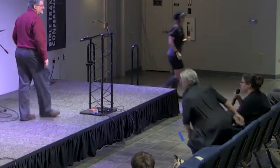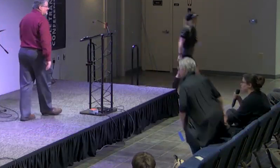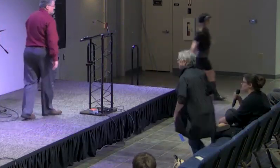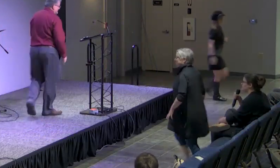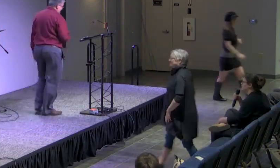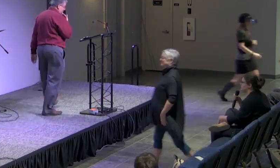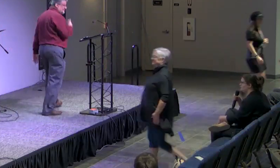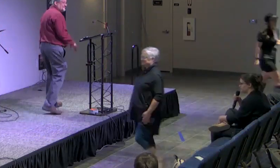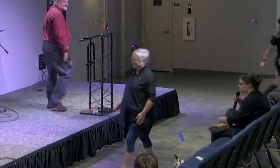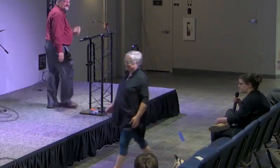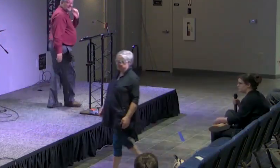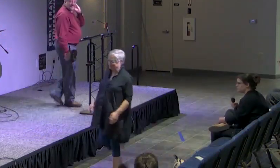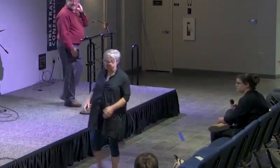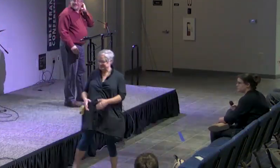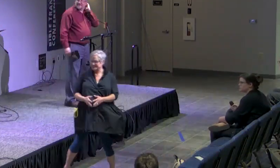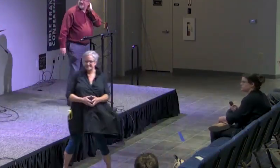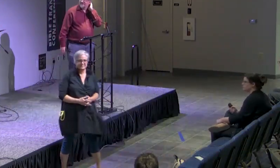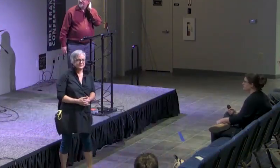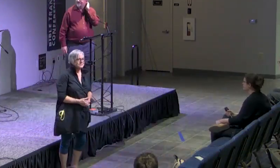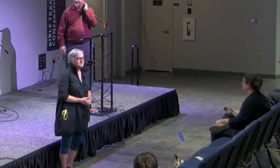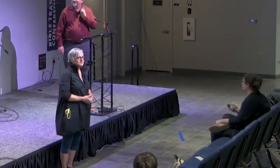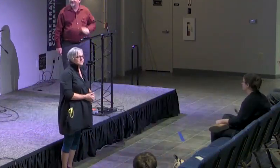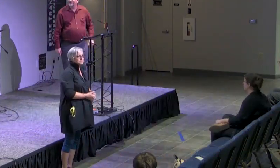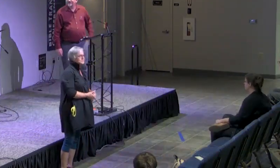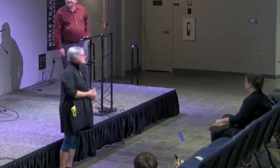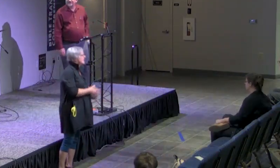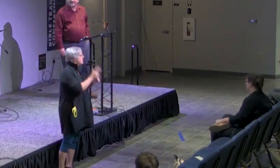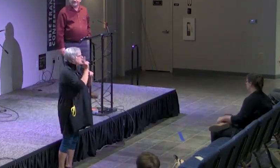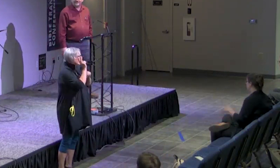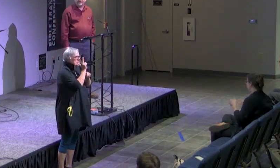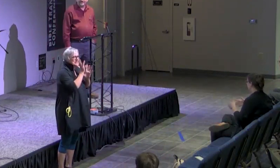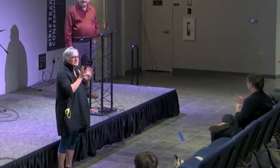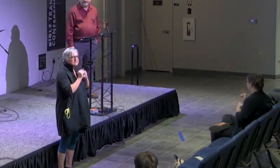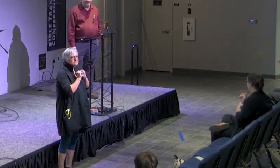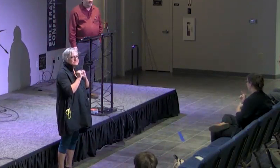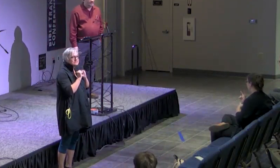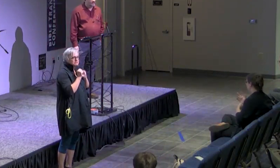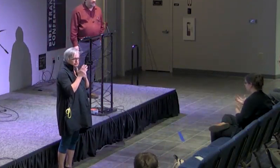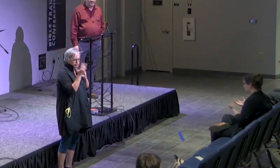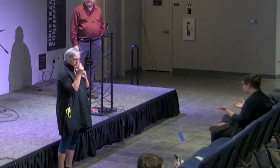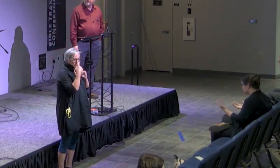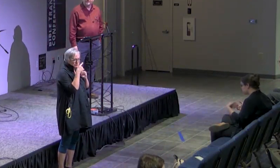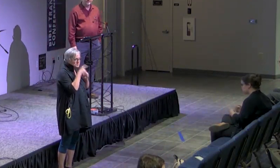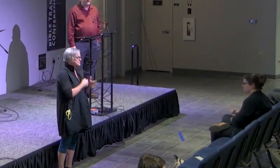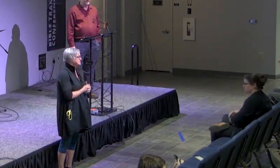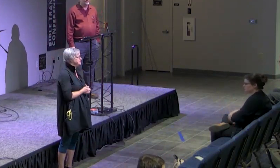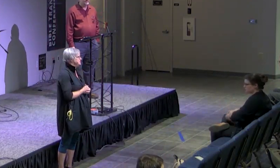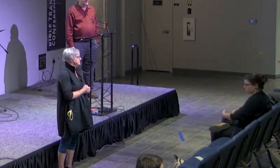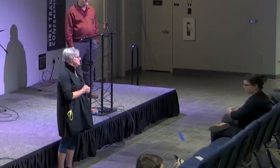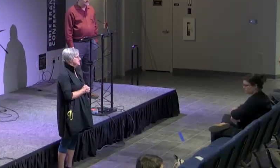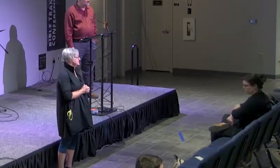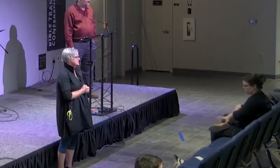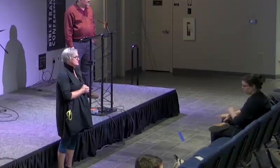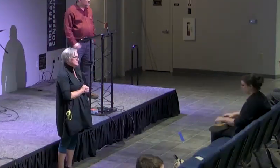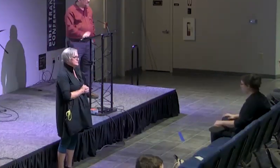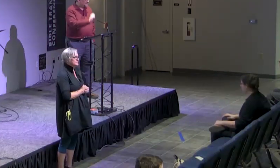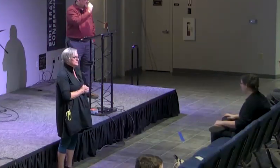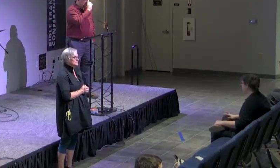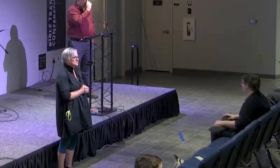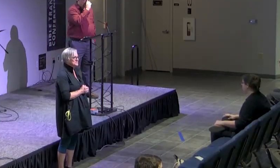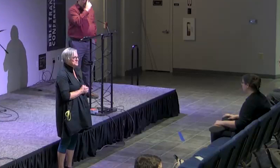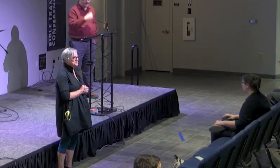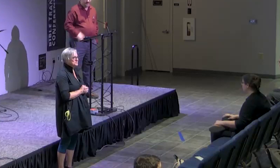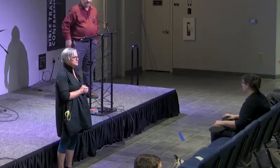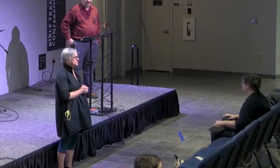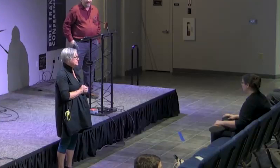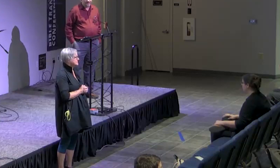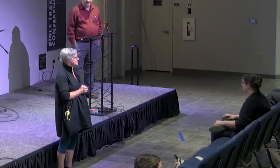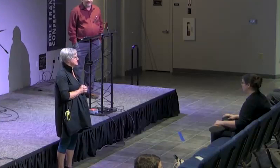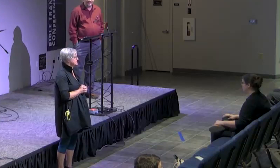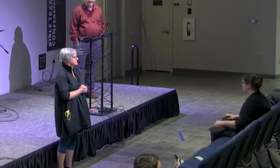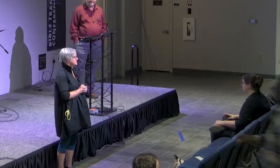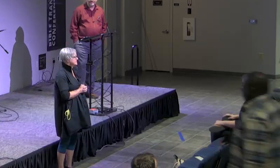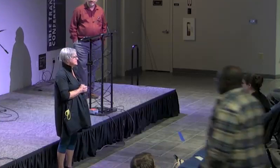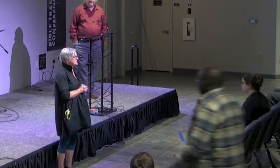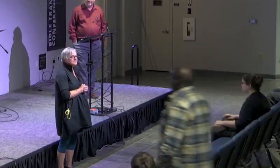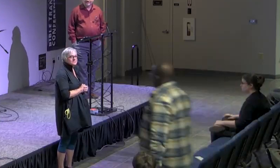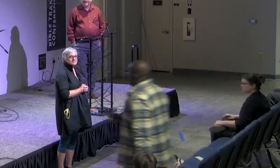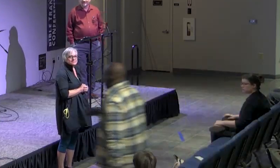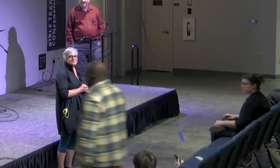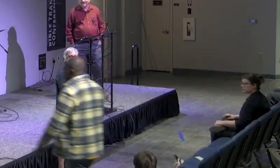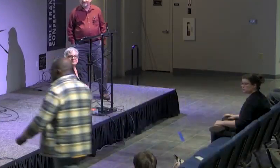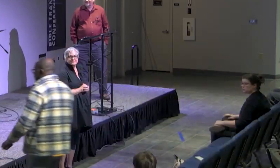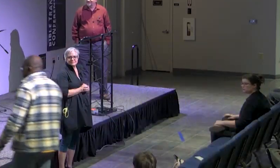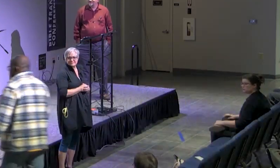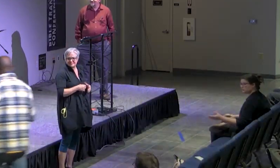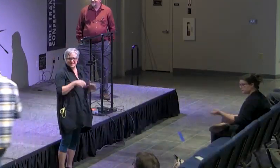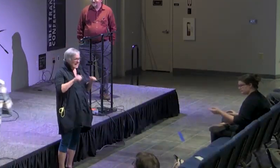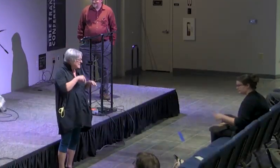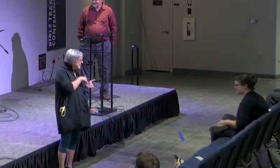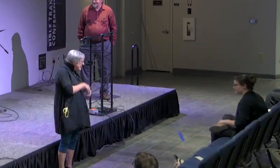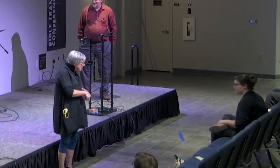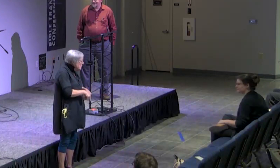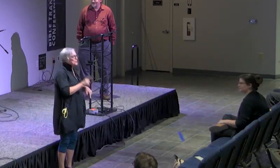Stuart says thank you. We've got about 3 min. Yes, you want to come on up real quick?